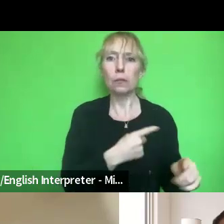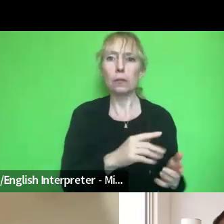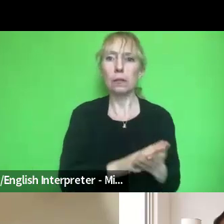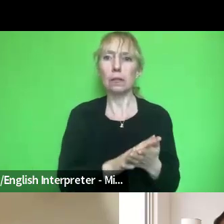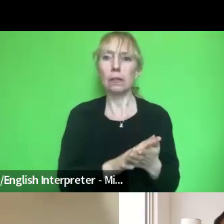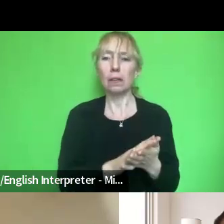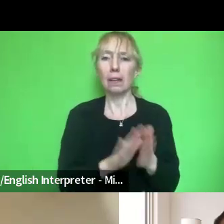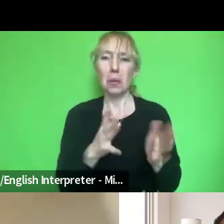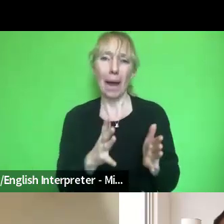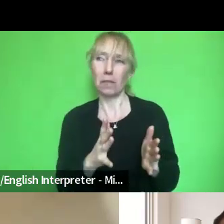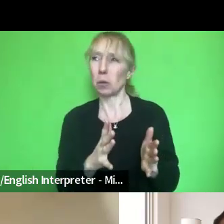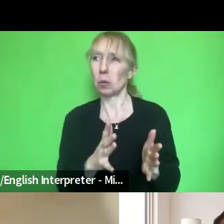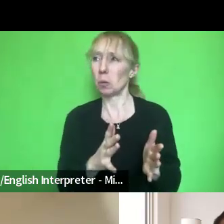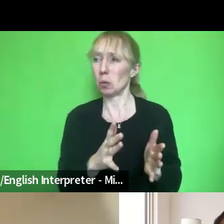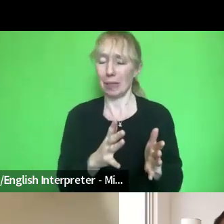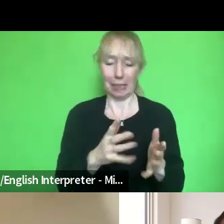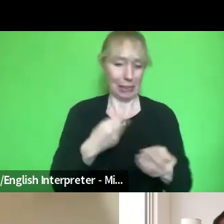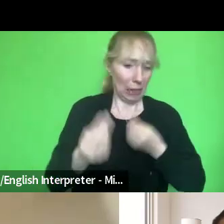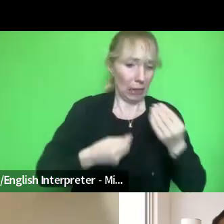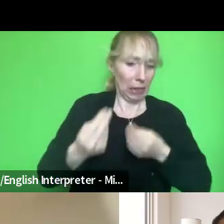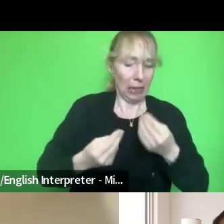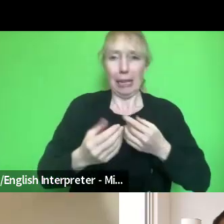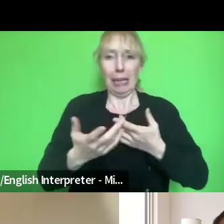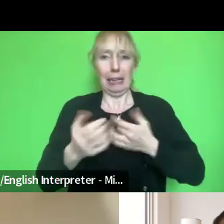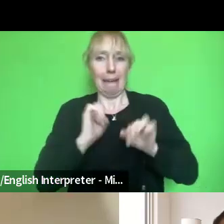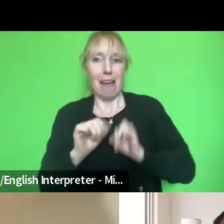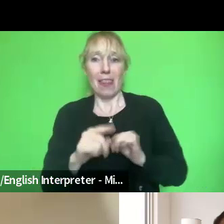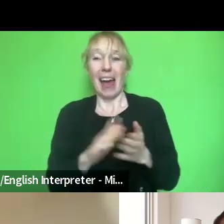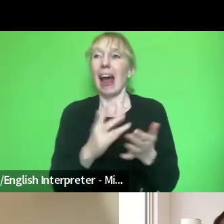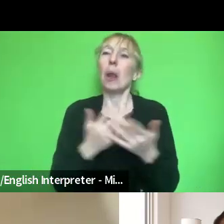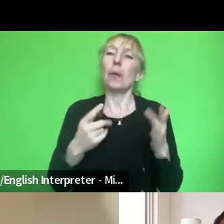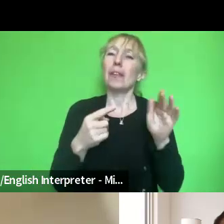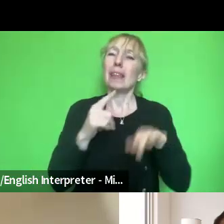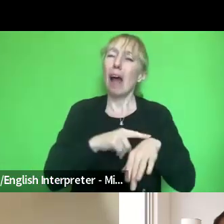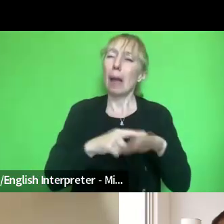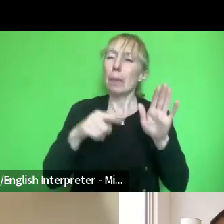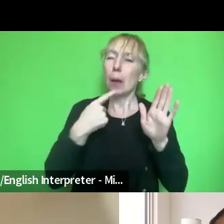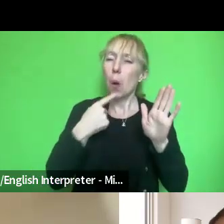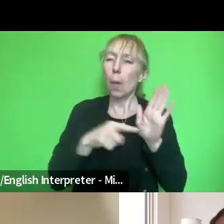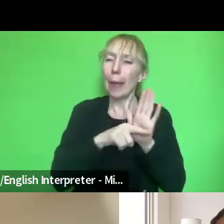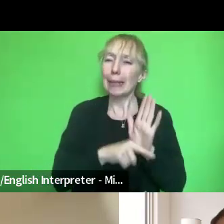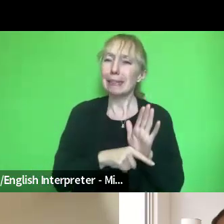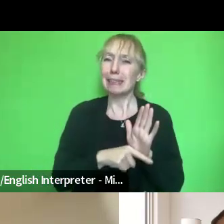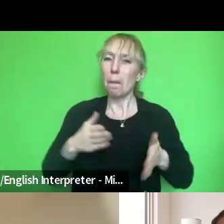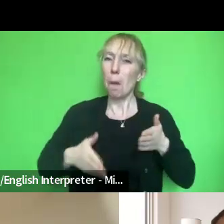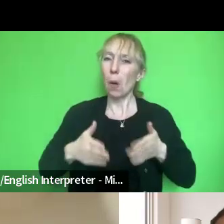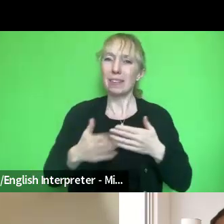to jump and defend. You don't need to jump and defend, and a lot of time, they're bots anyway, so it is, it's that, yeah, I... The big thing's confidence,